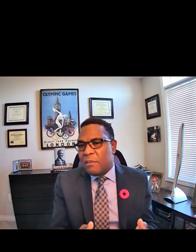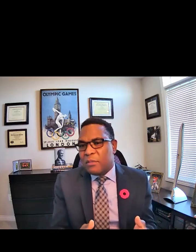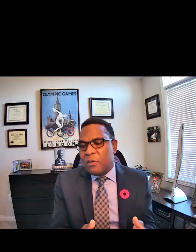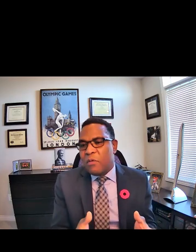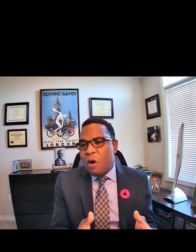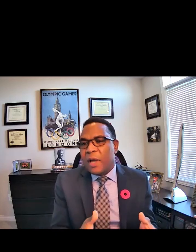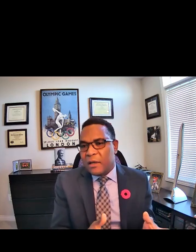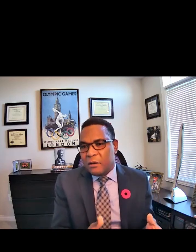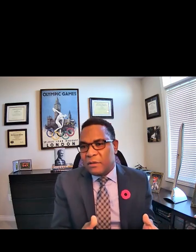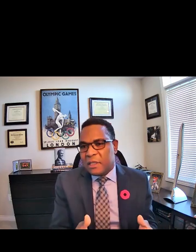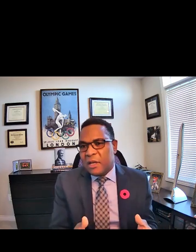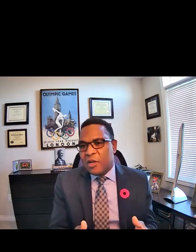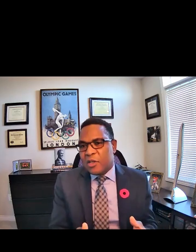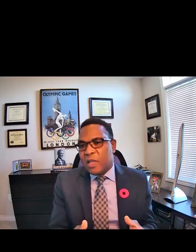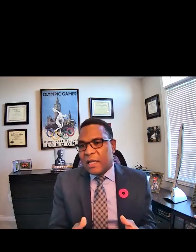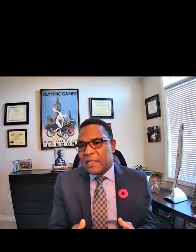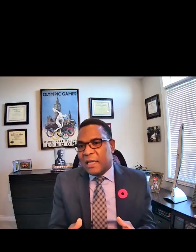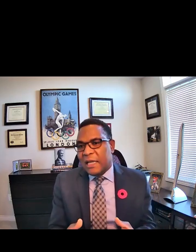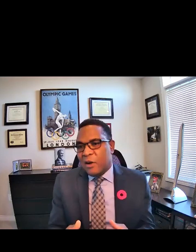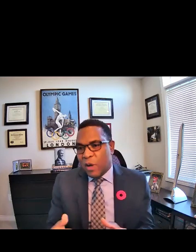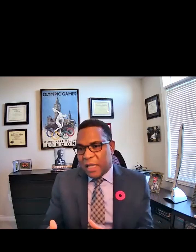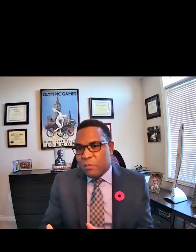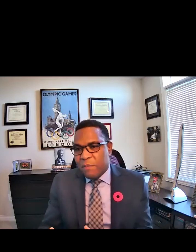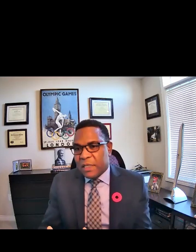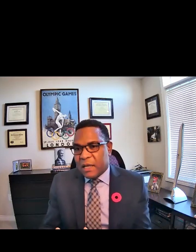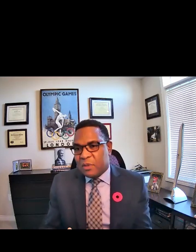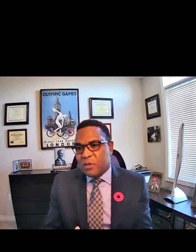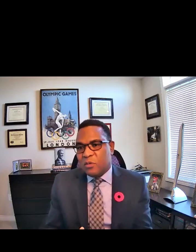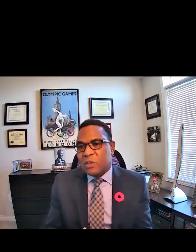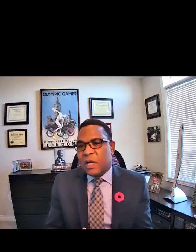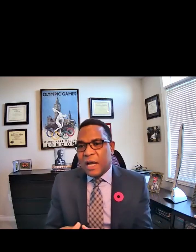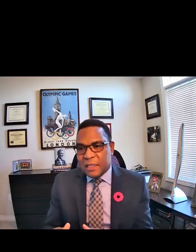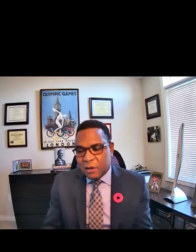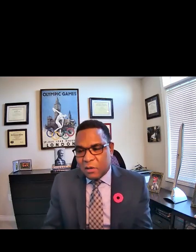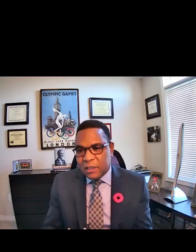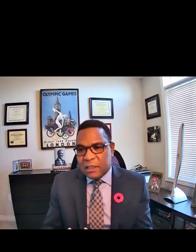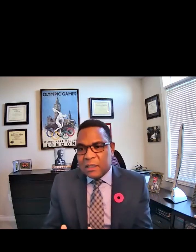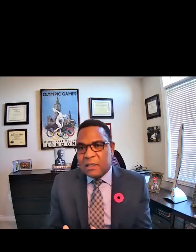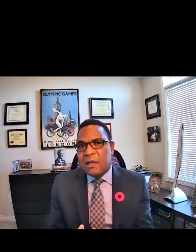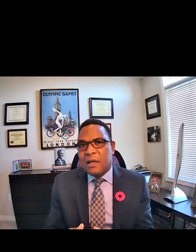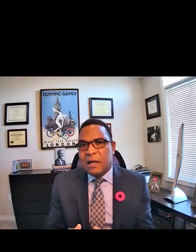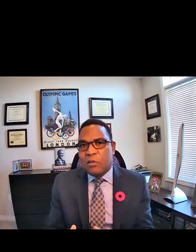We call them warm handoffs, so that when that moment comes to which we are asking questions